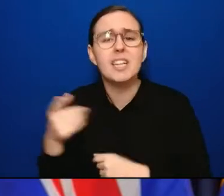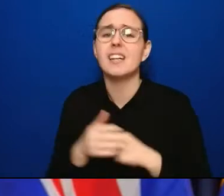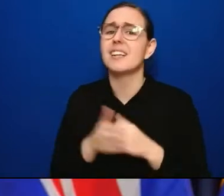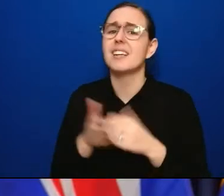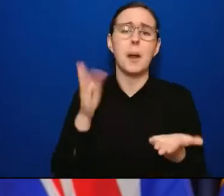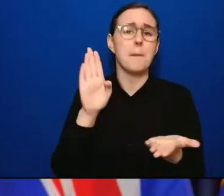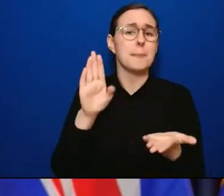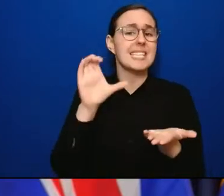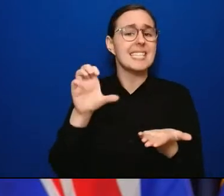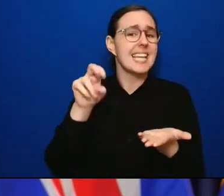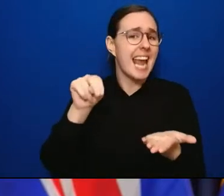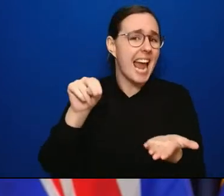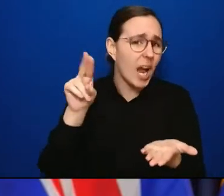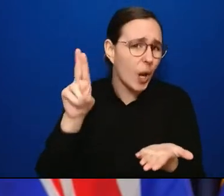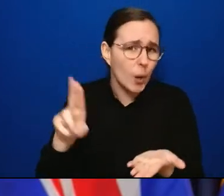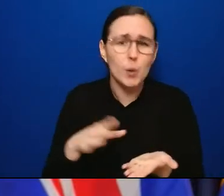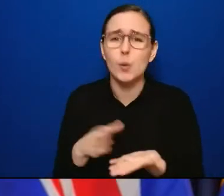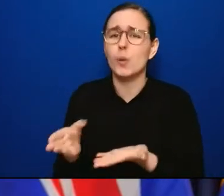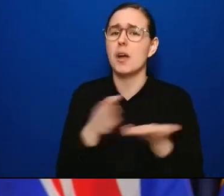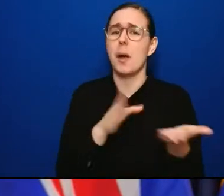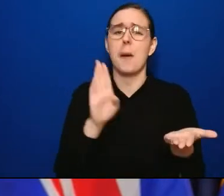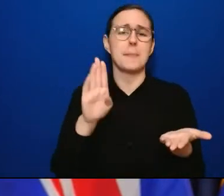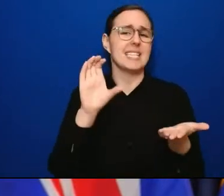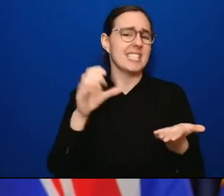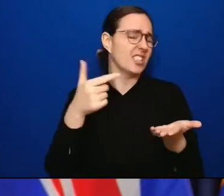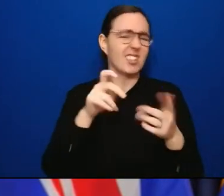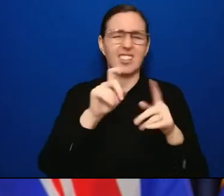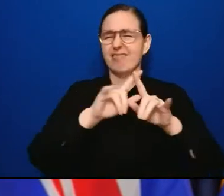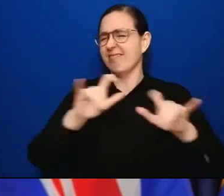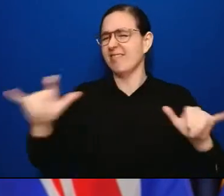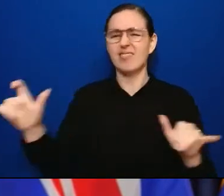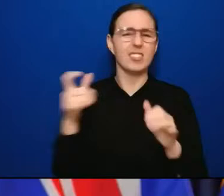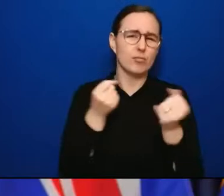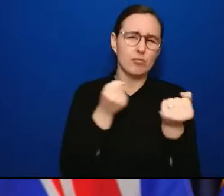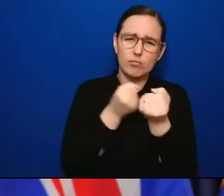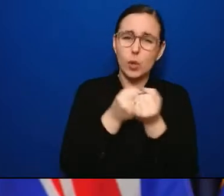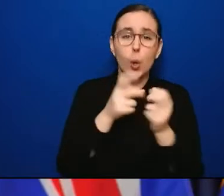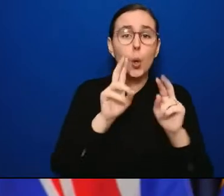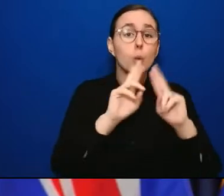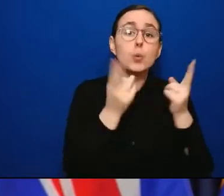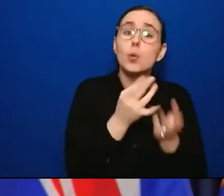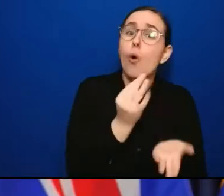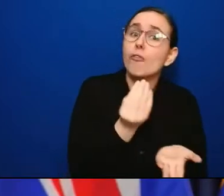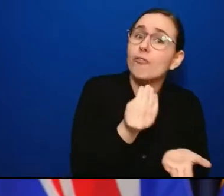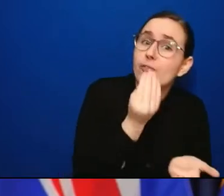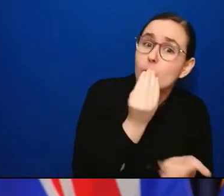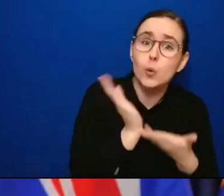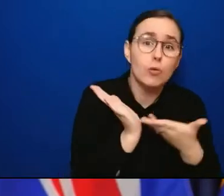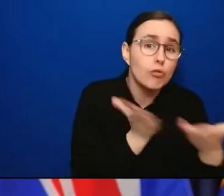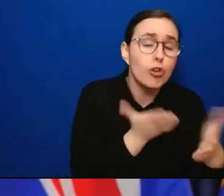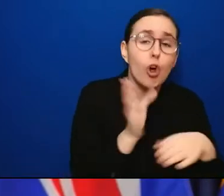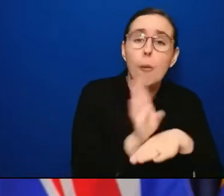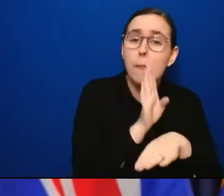BCN knew the BCG you doctors of